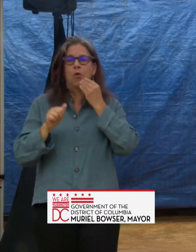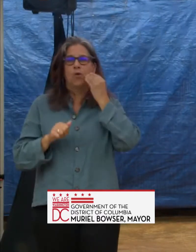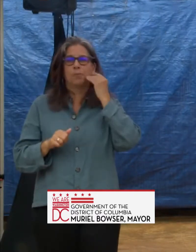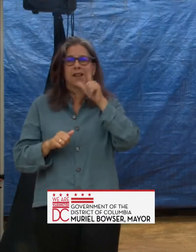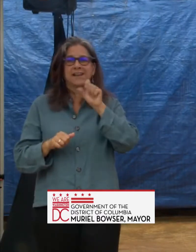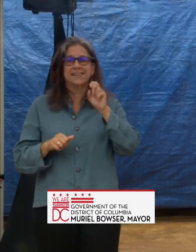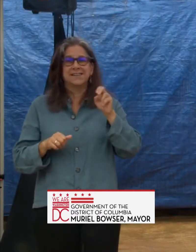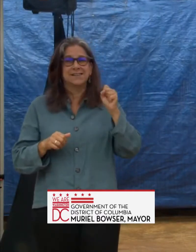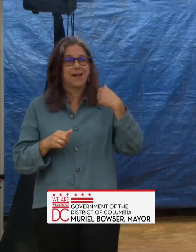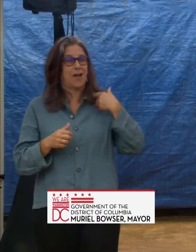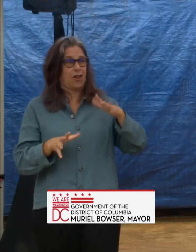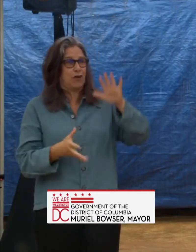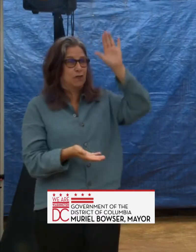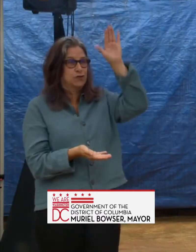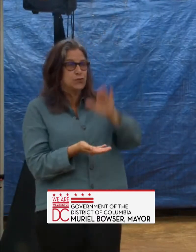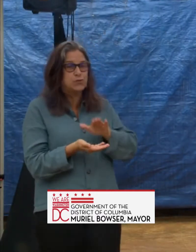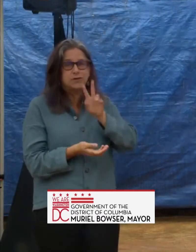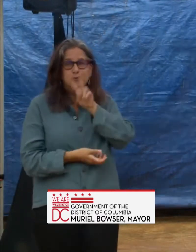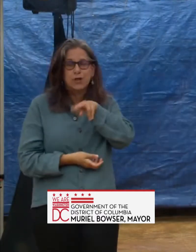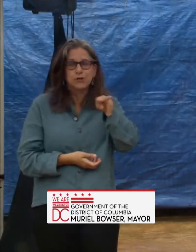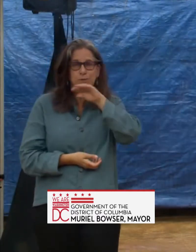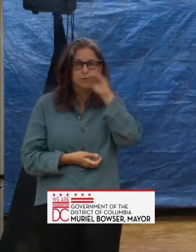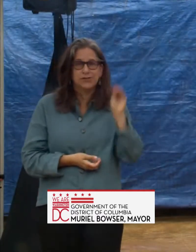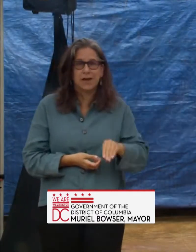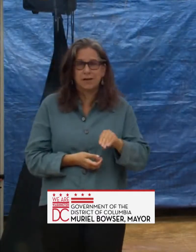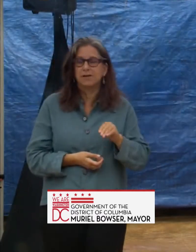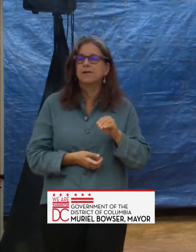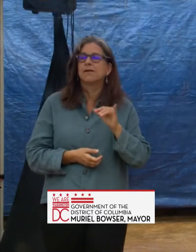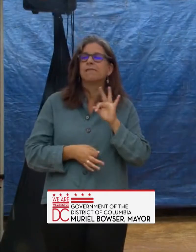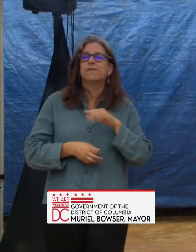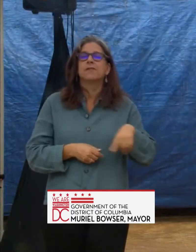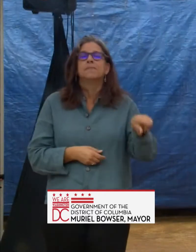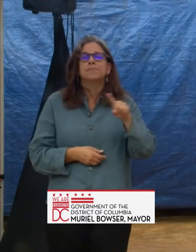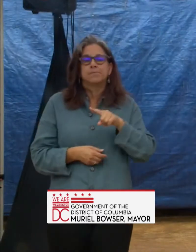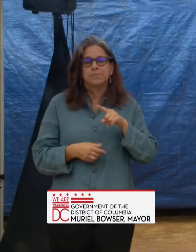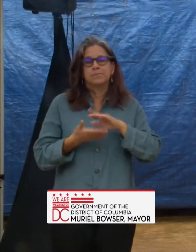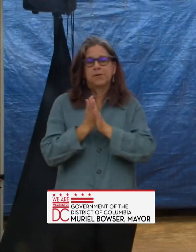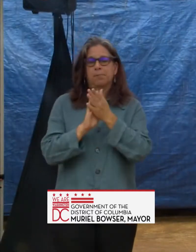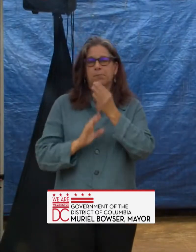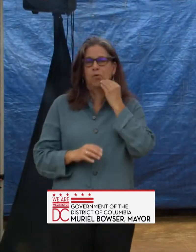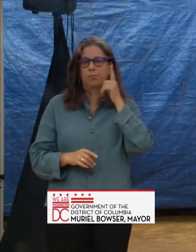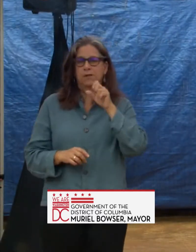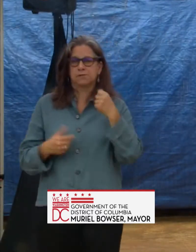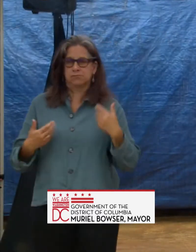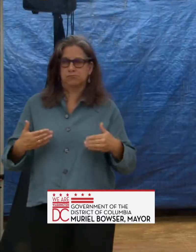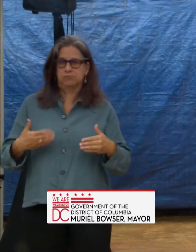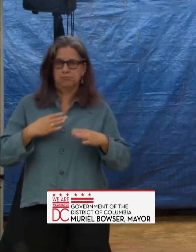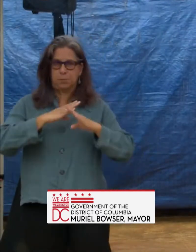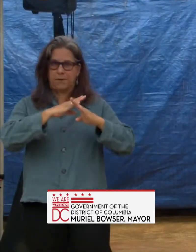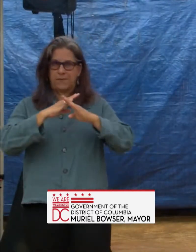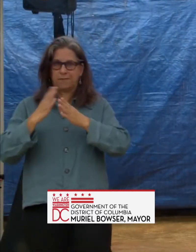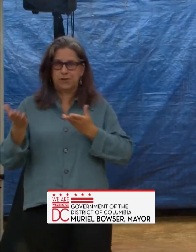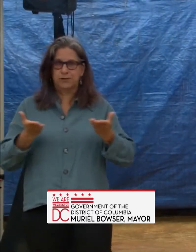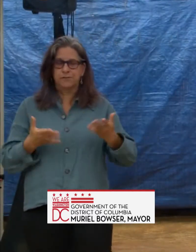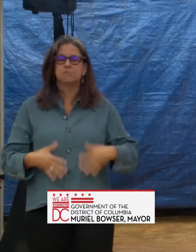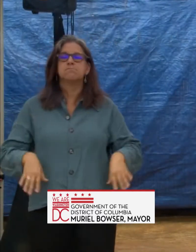AND THE WAY THAT WE SEE THESE REFORMS THROUGH IS EXACTLY THE WORK THAT WE ARE DOING NOW.